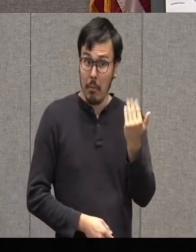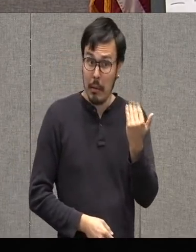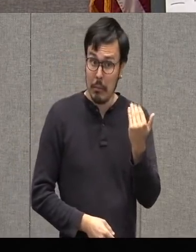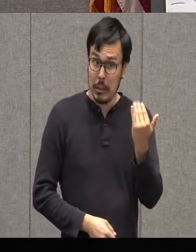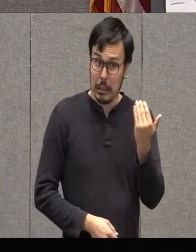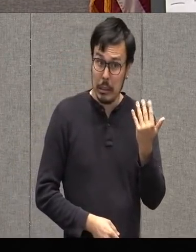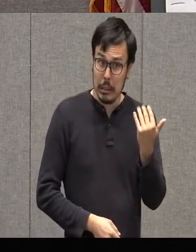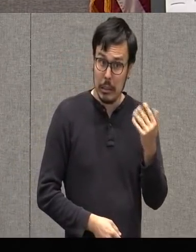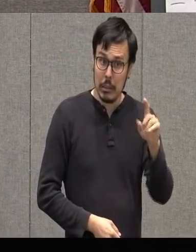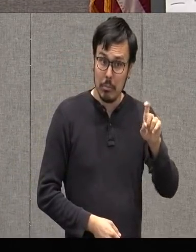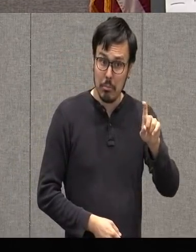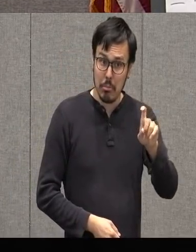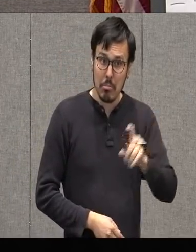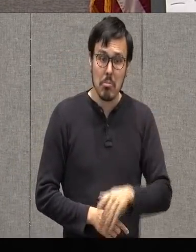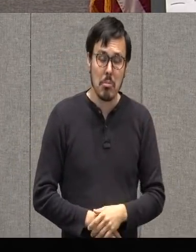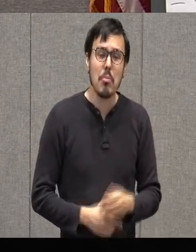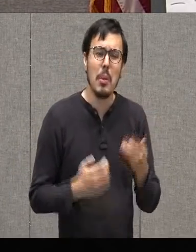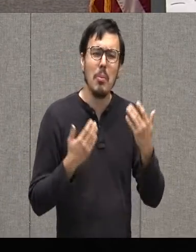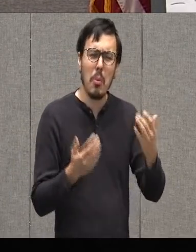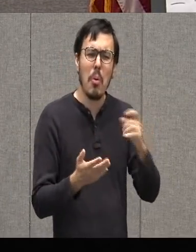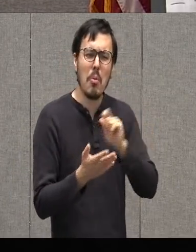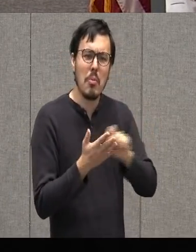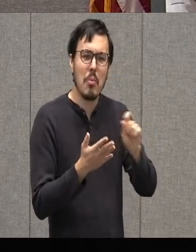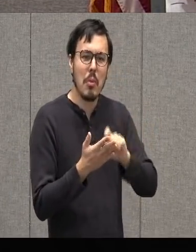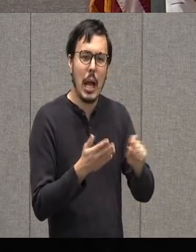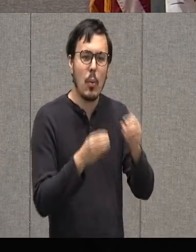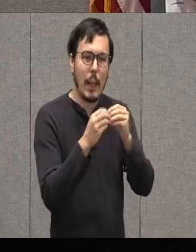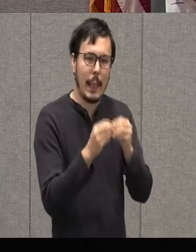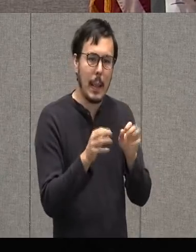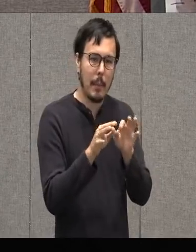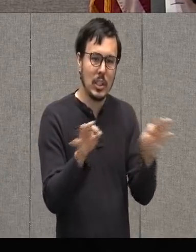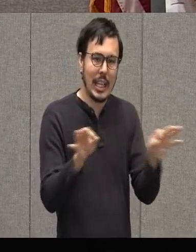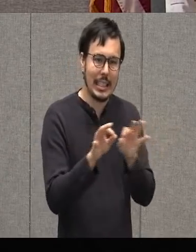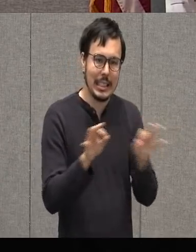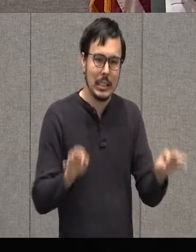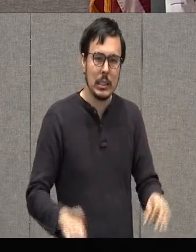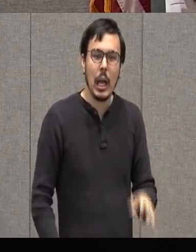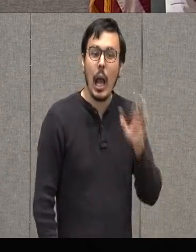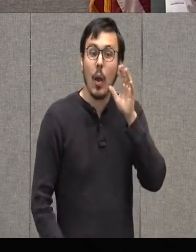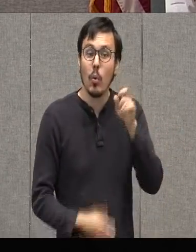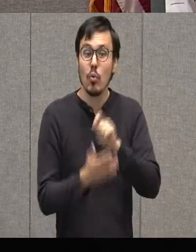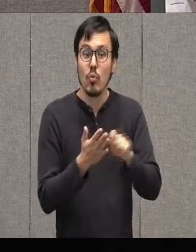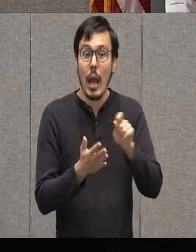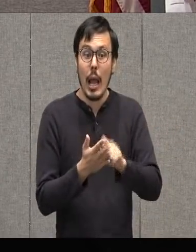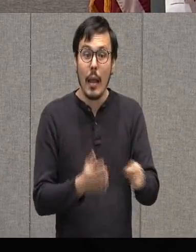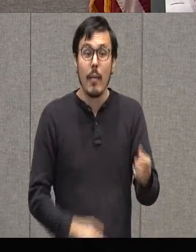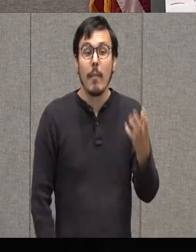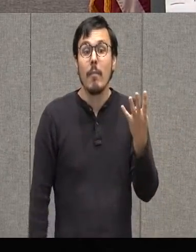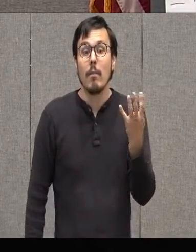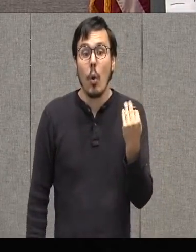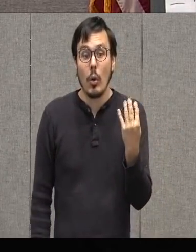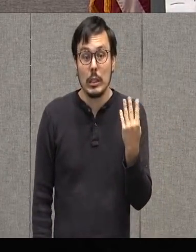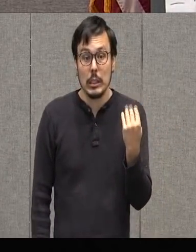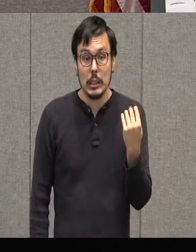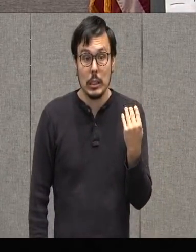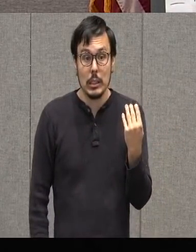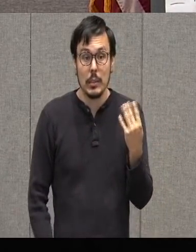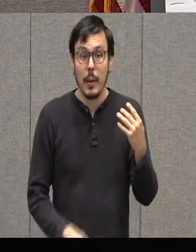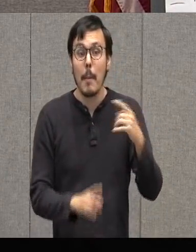Let's write it together in a number sentence. So I'm gonna write 14 plus one.